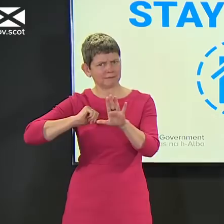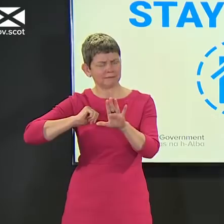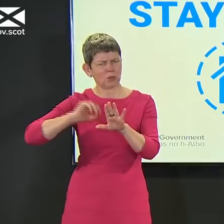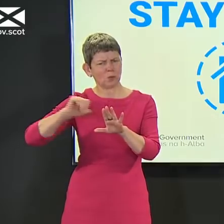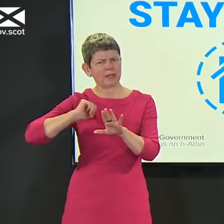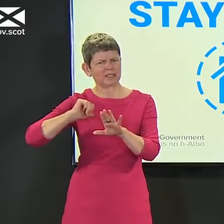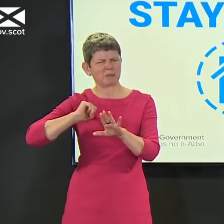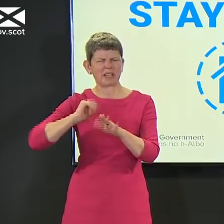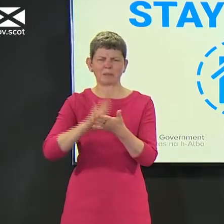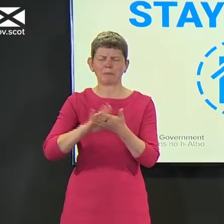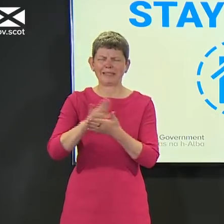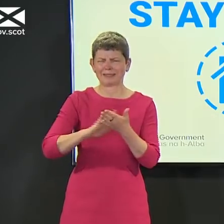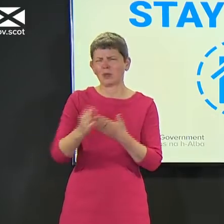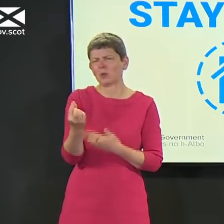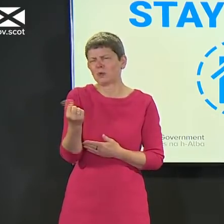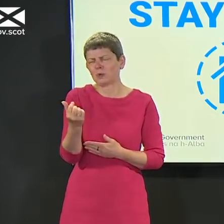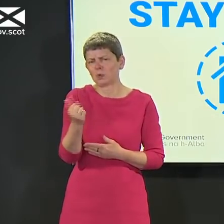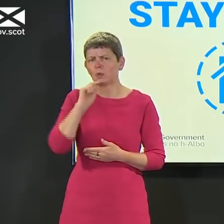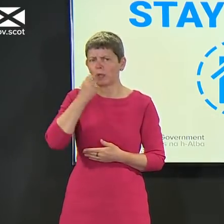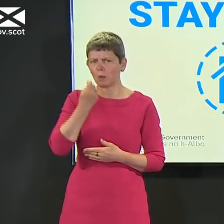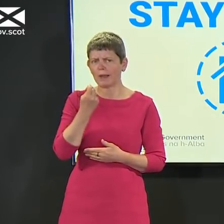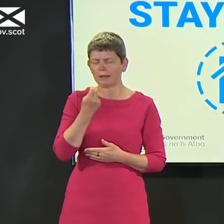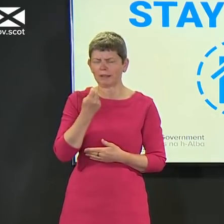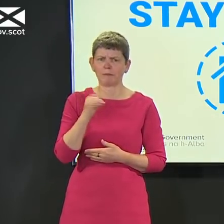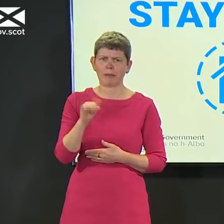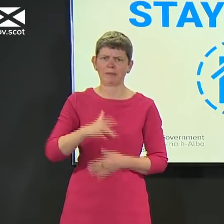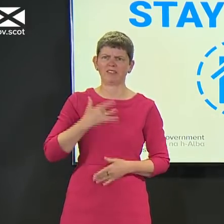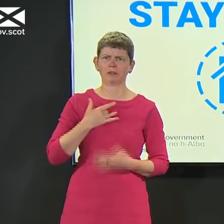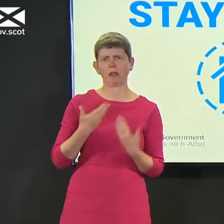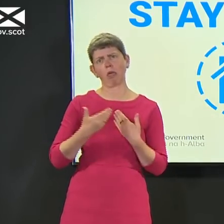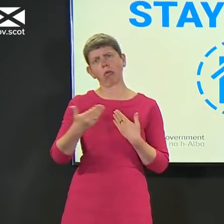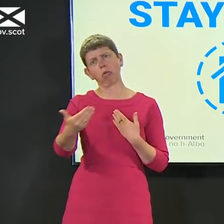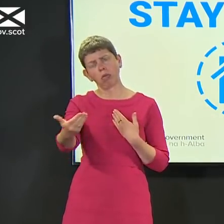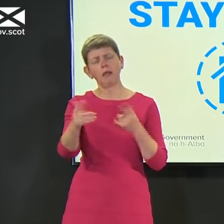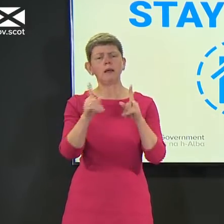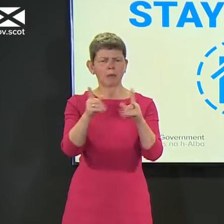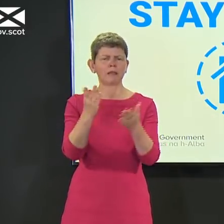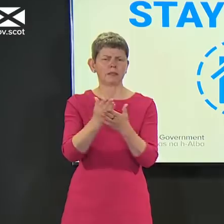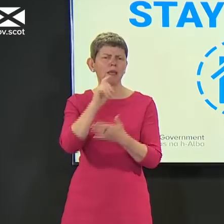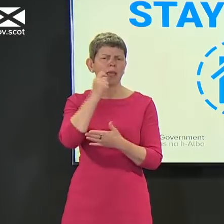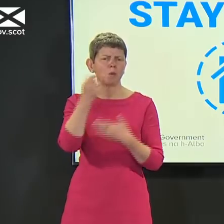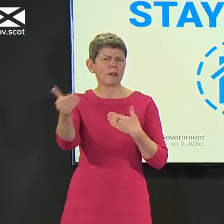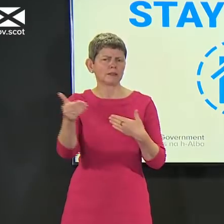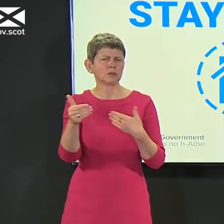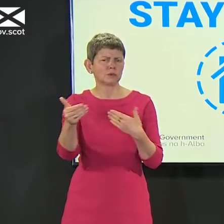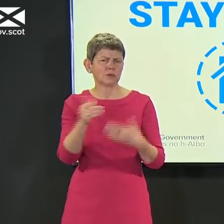over the past year every day i know feels like an eternity but it's not an unending period of time